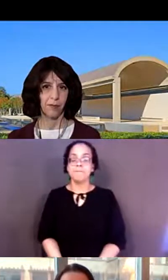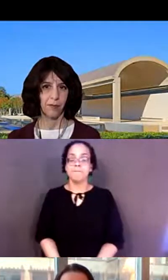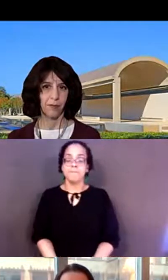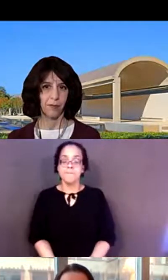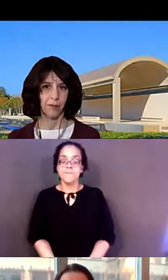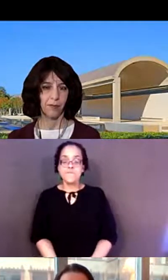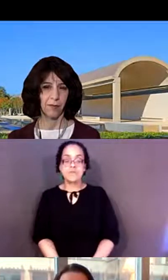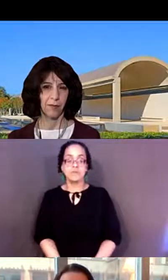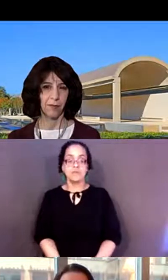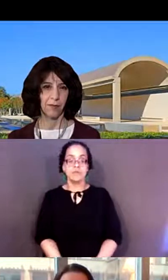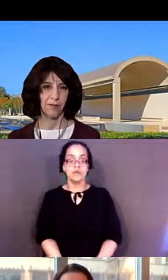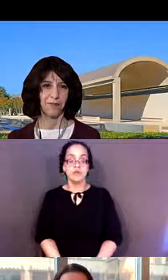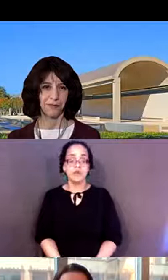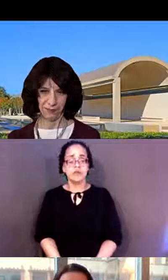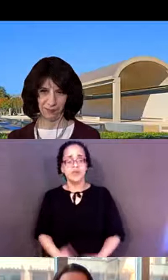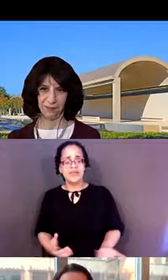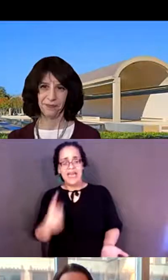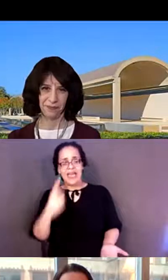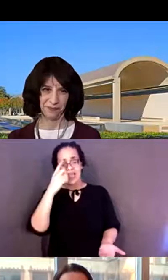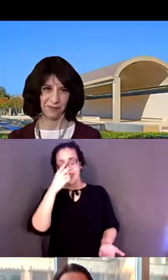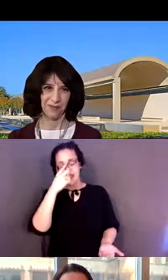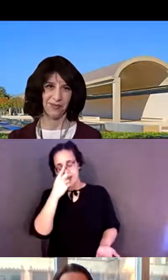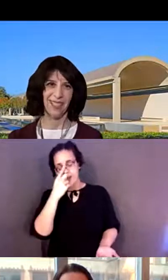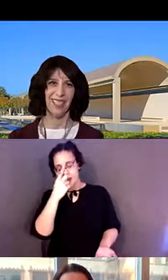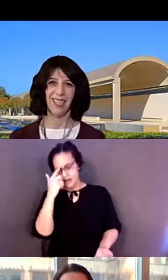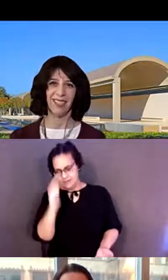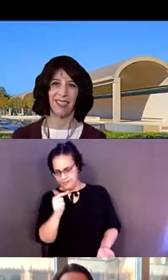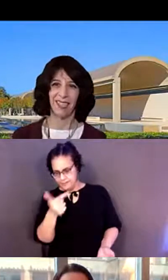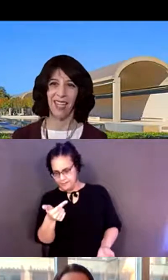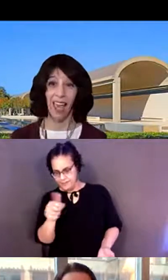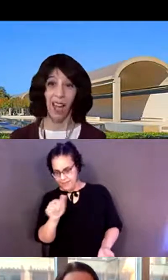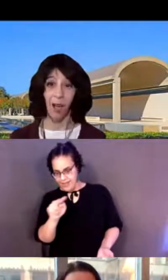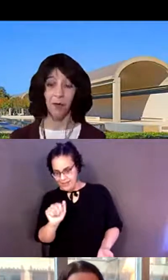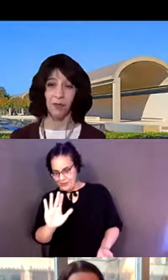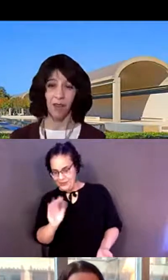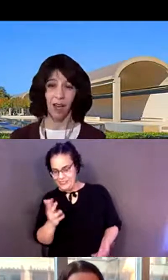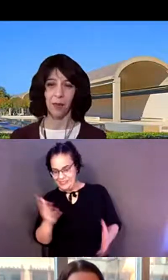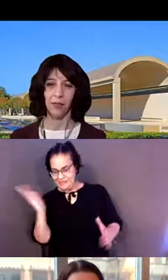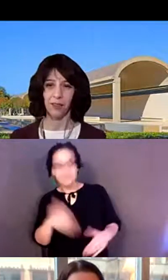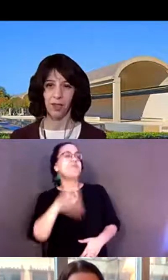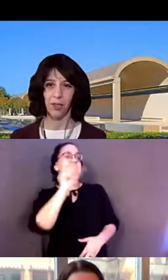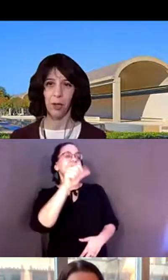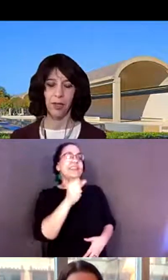So I think this is where I'm turning it back over to you right now.